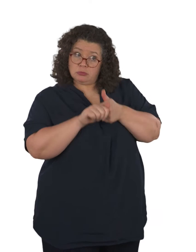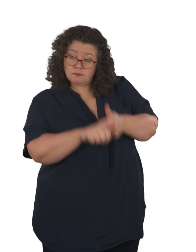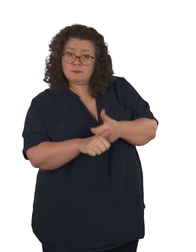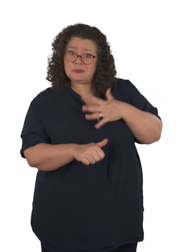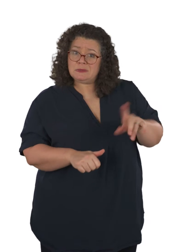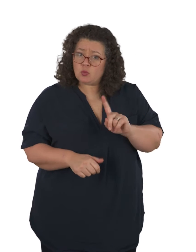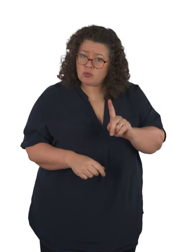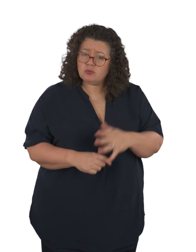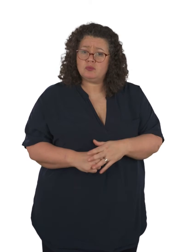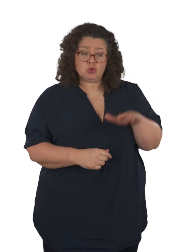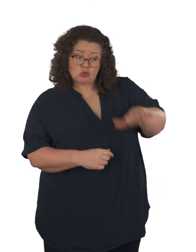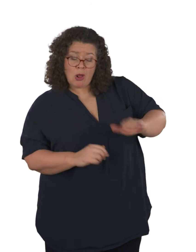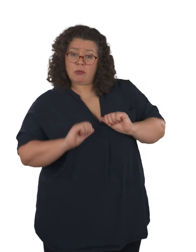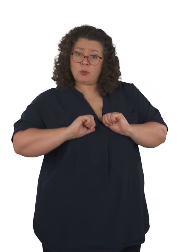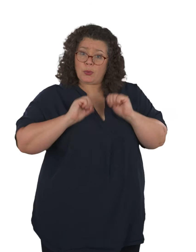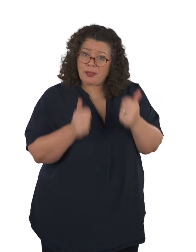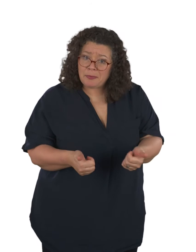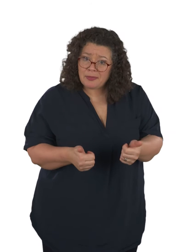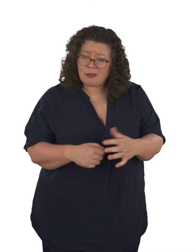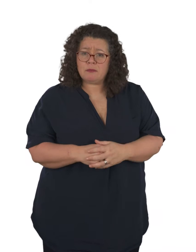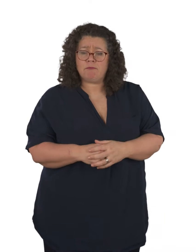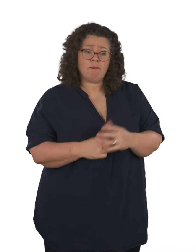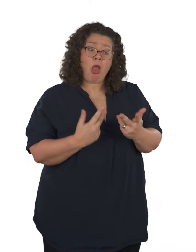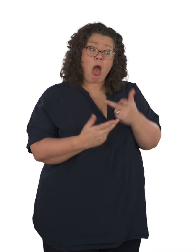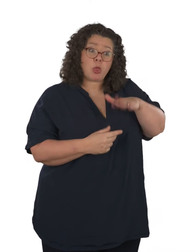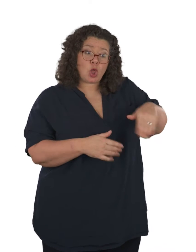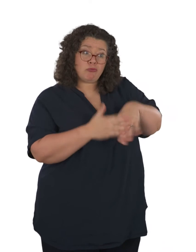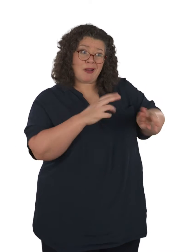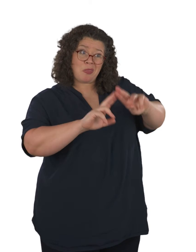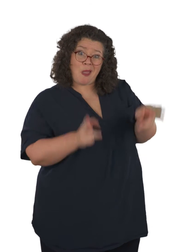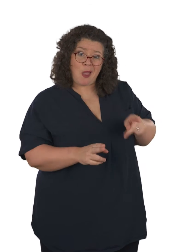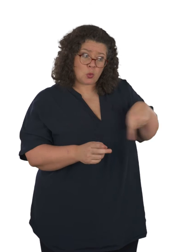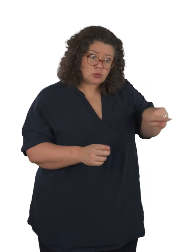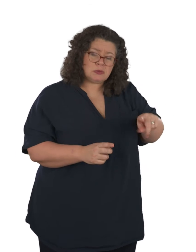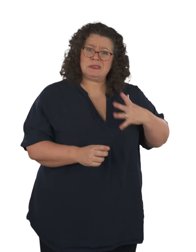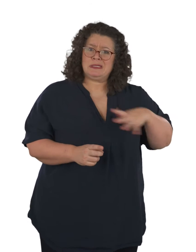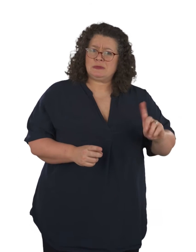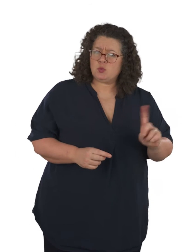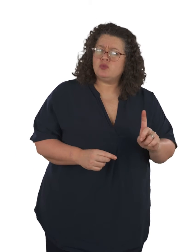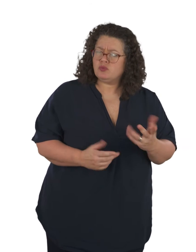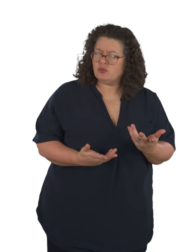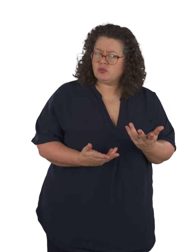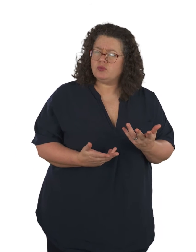what support the parents need, the child's wellbeing, the needs of other children in the home.